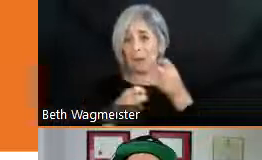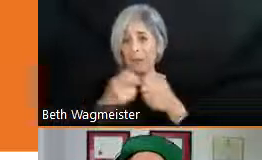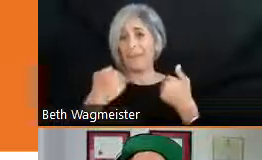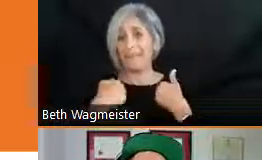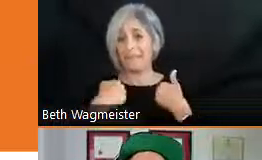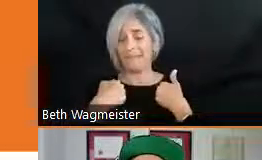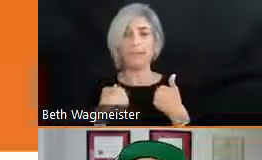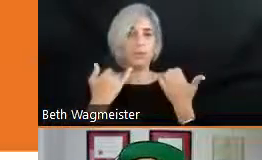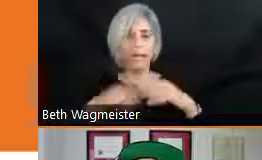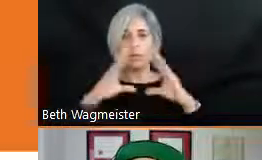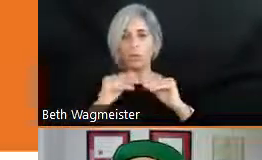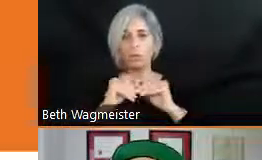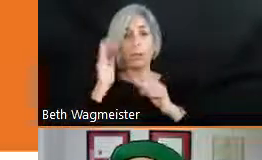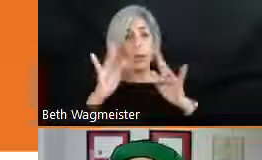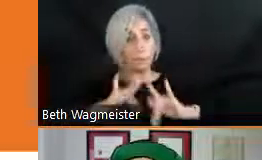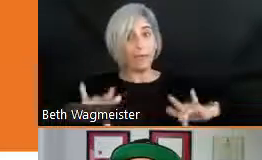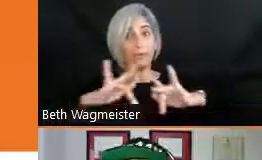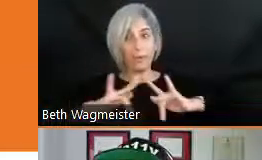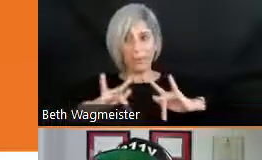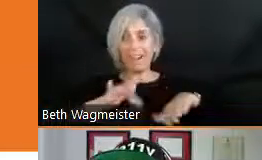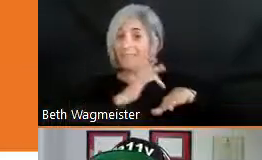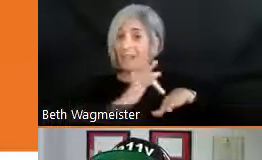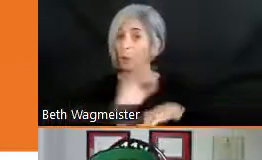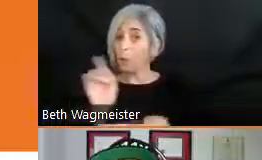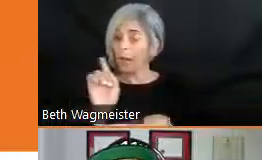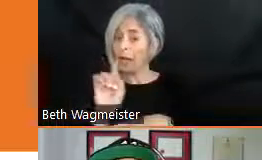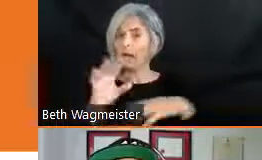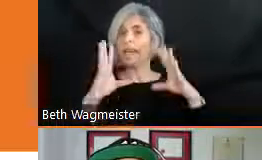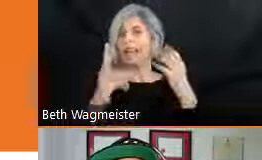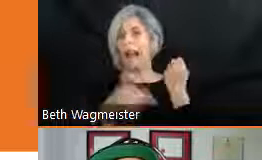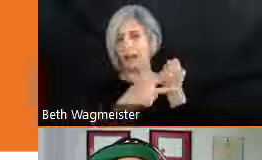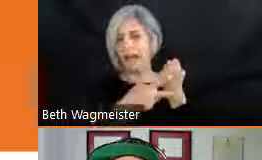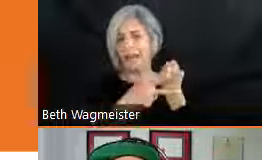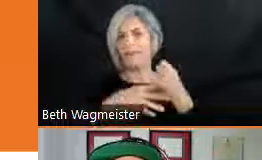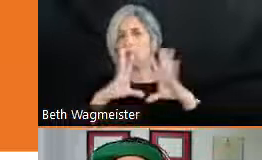webinar will be recorded and available in our webinar archives and we'll send out a copy of